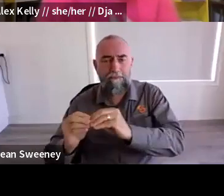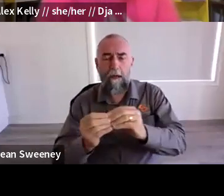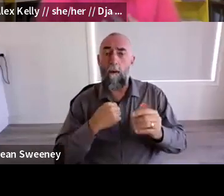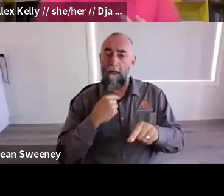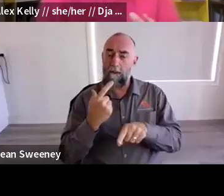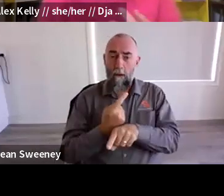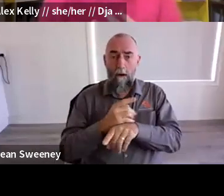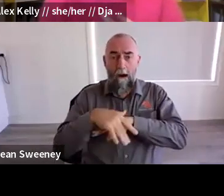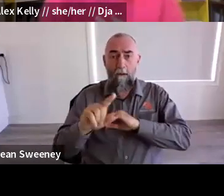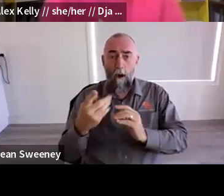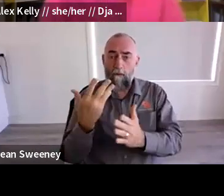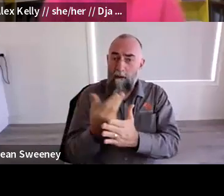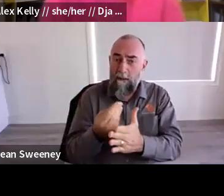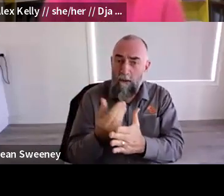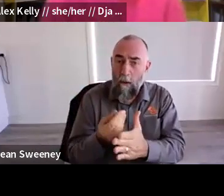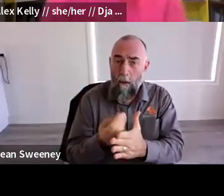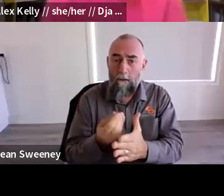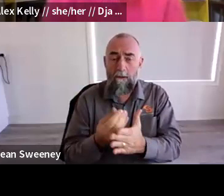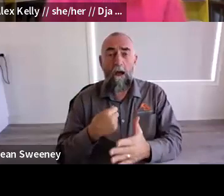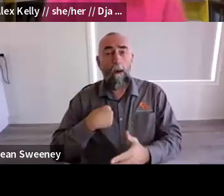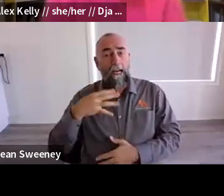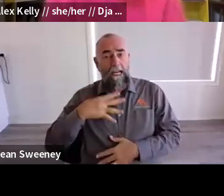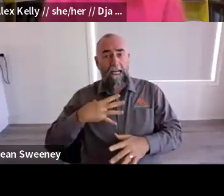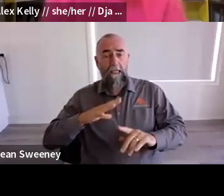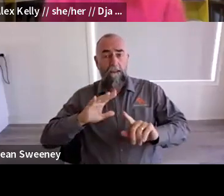this is a cut and dried conversation but it's certainly something we need